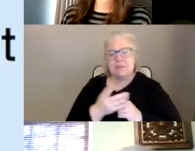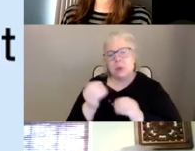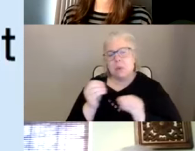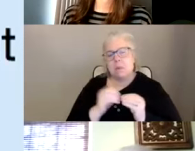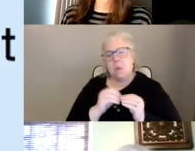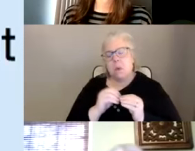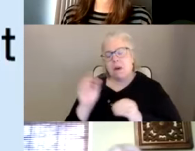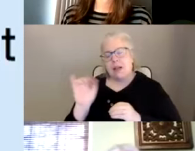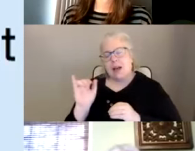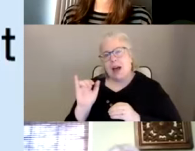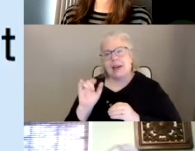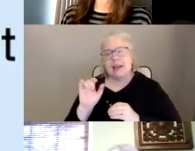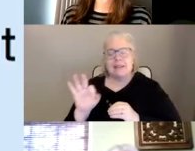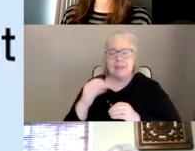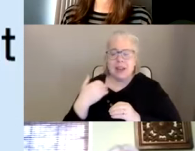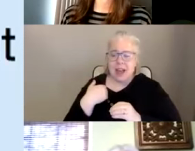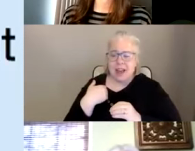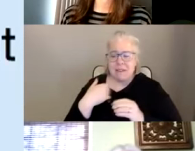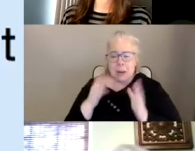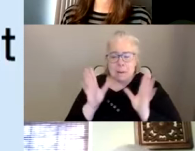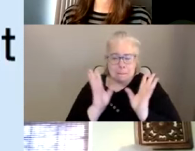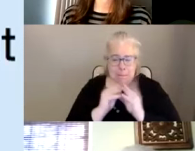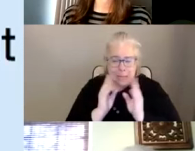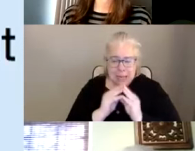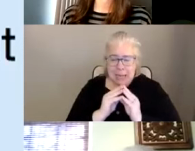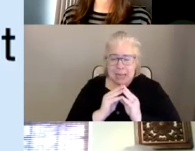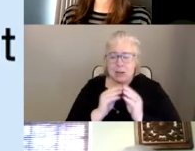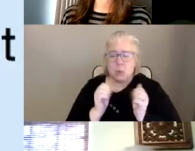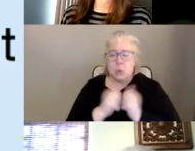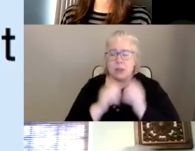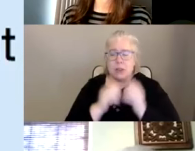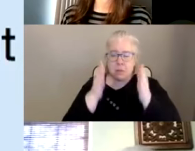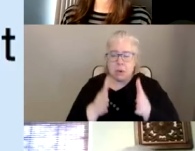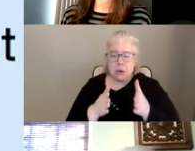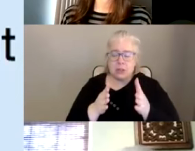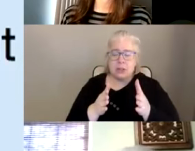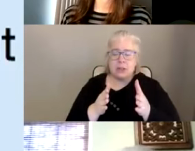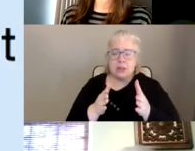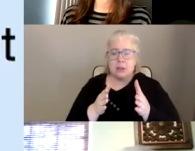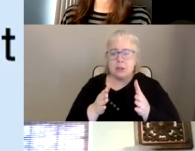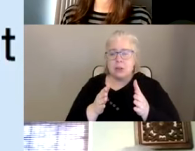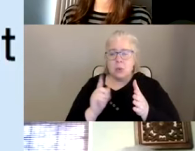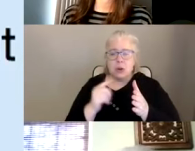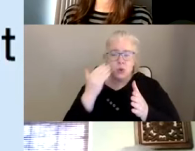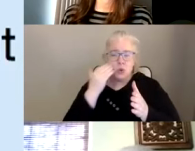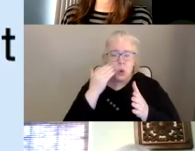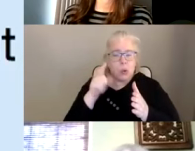if you have a meeting that's scheduled with the consumer where you know that they need language support.